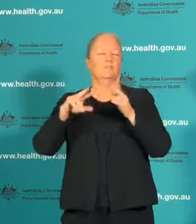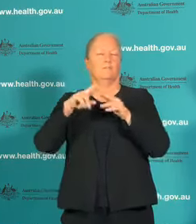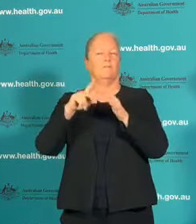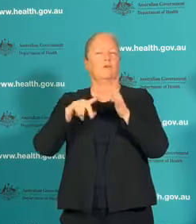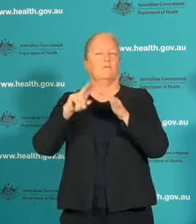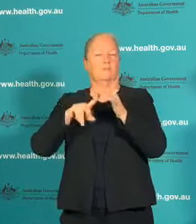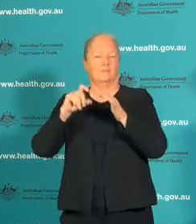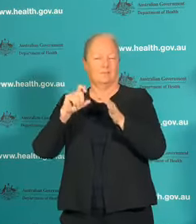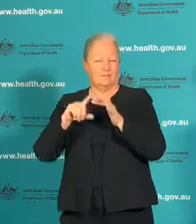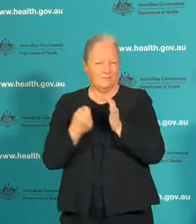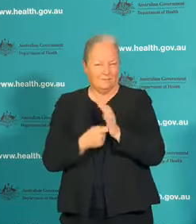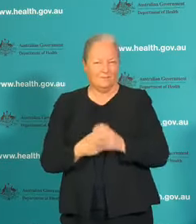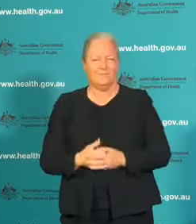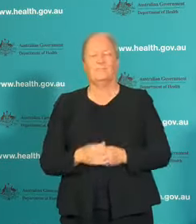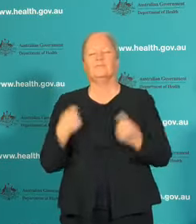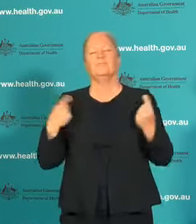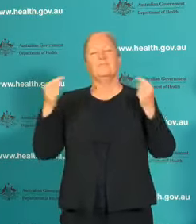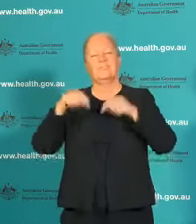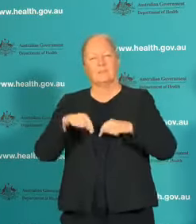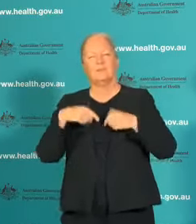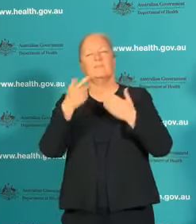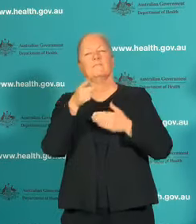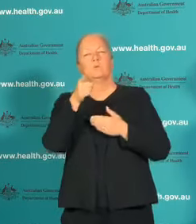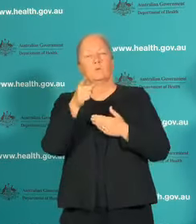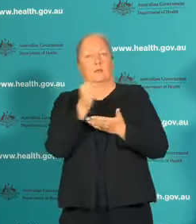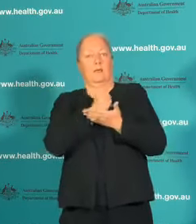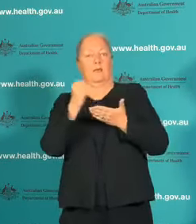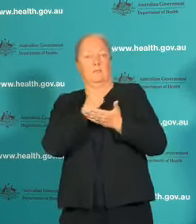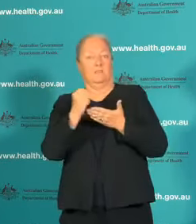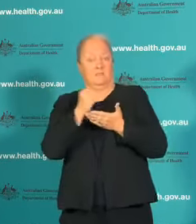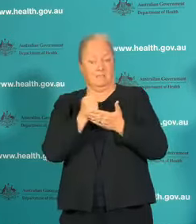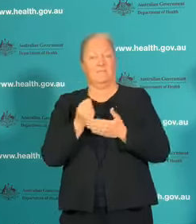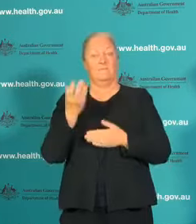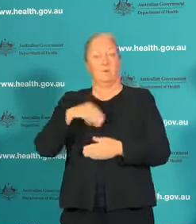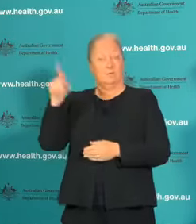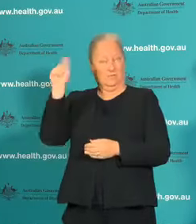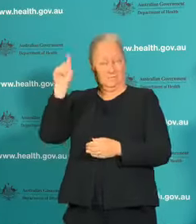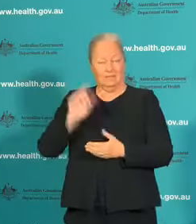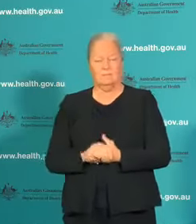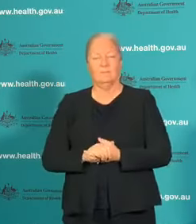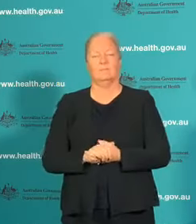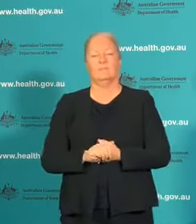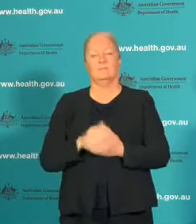This is the national update with figures as of noon today. In the past 24 hours